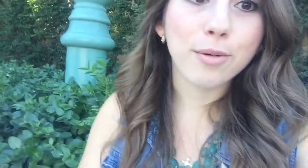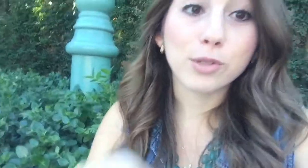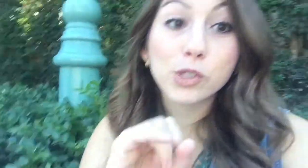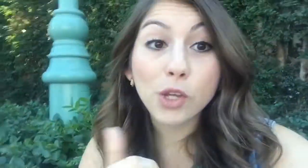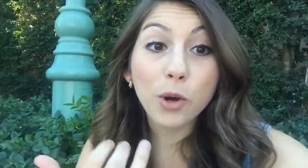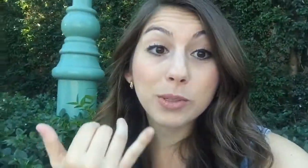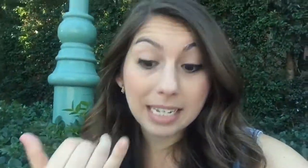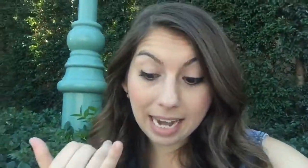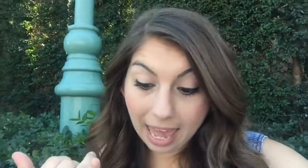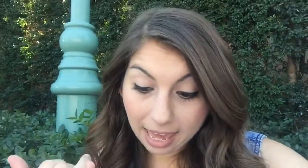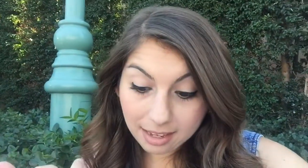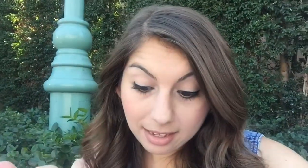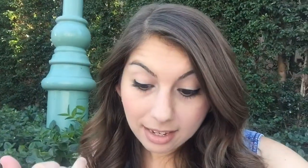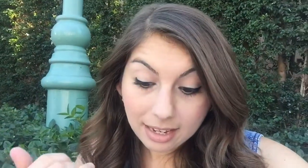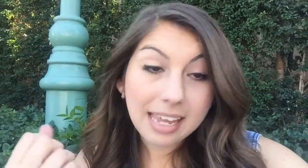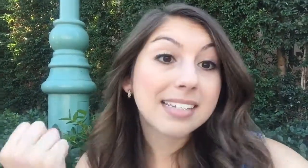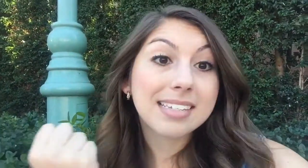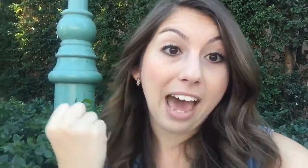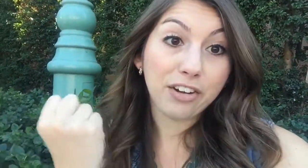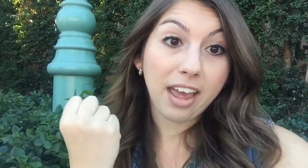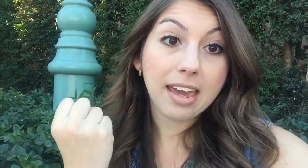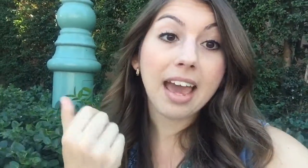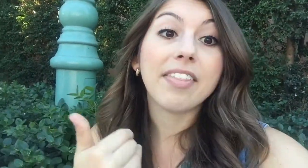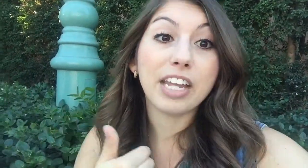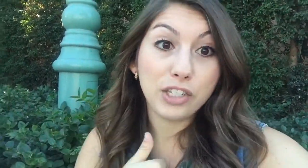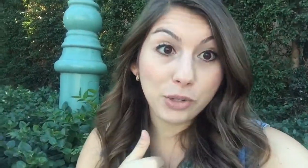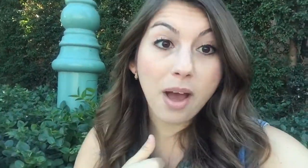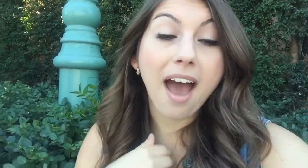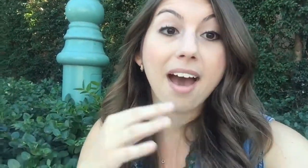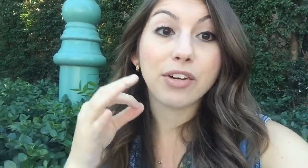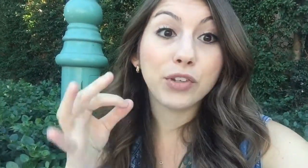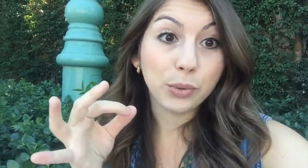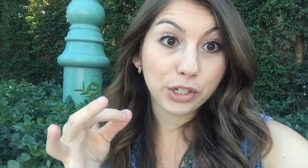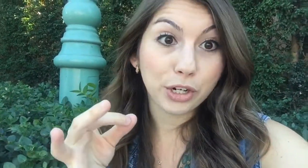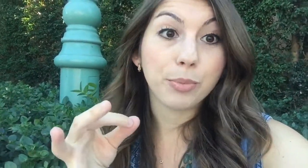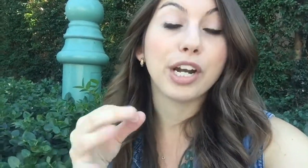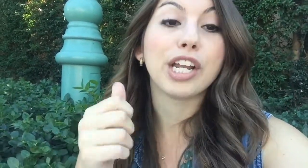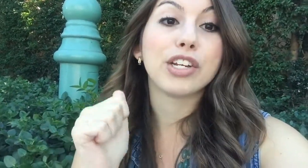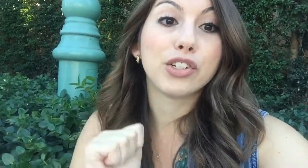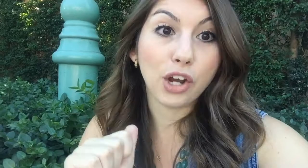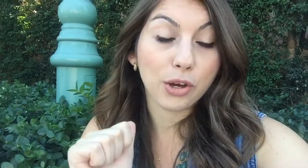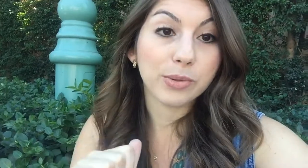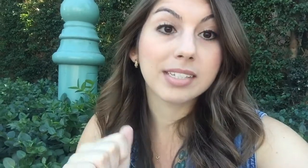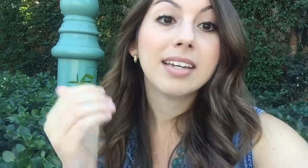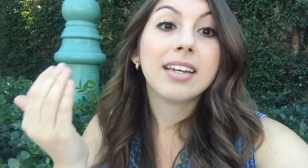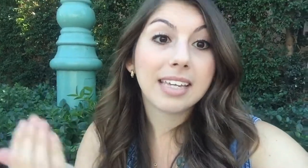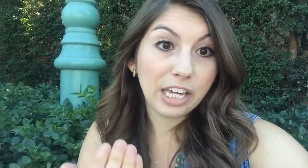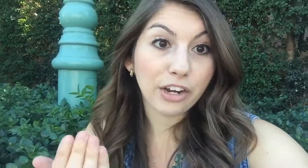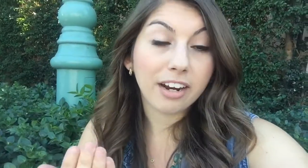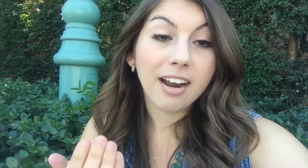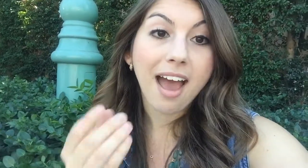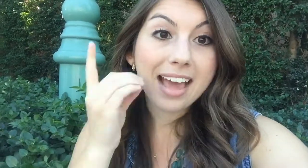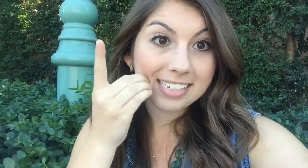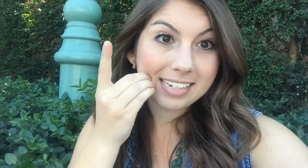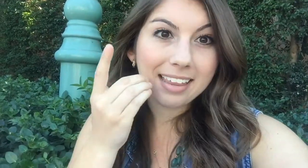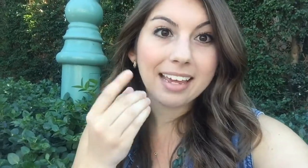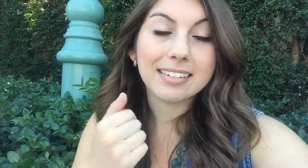Um so today is Saturday so they have a few interpreted shows here at Disneyland.